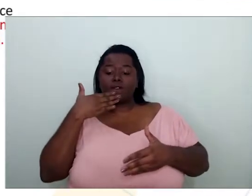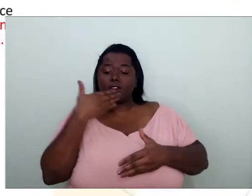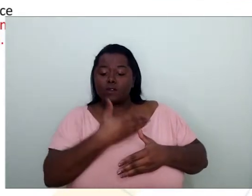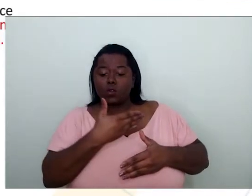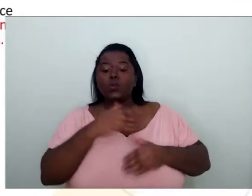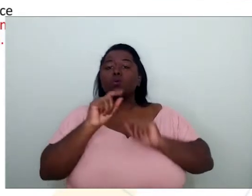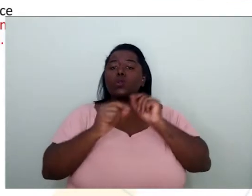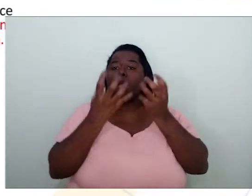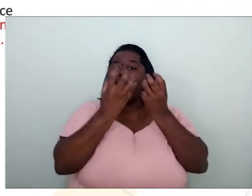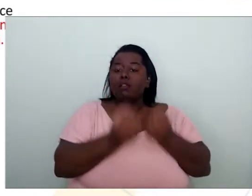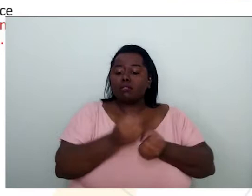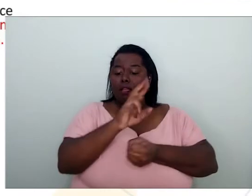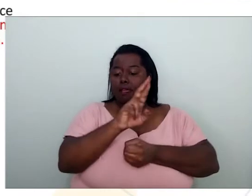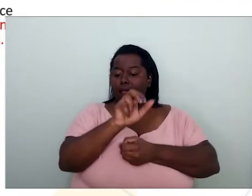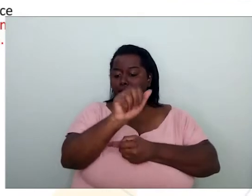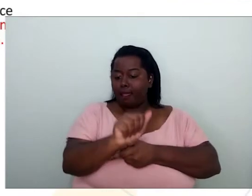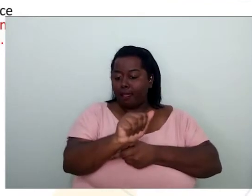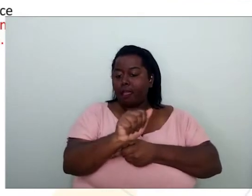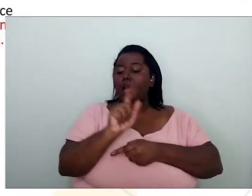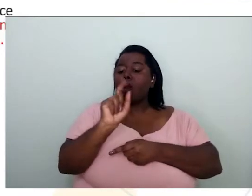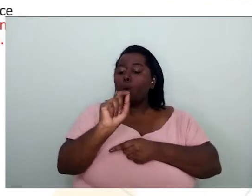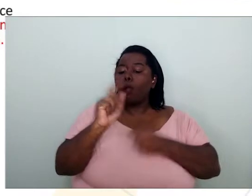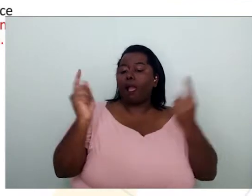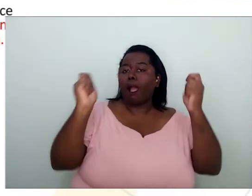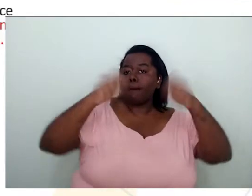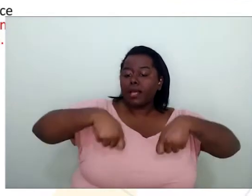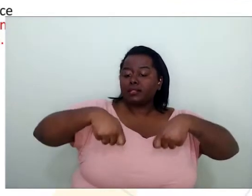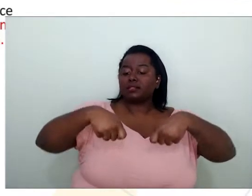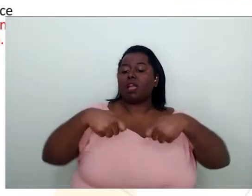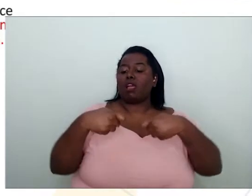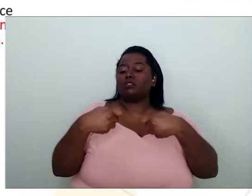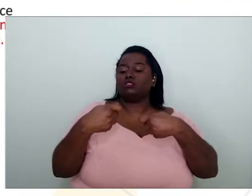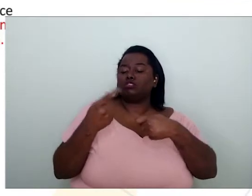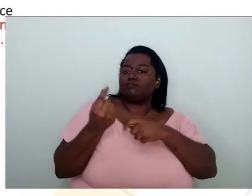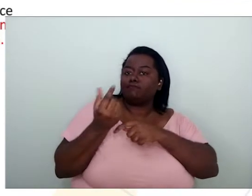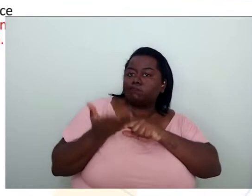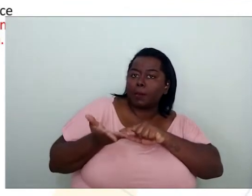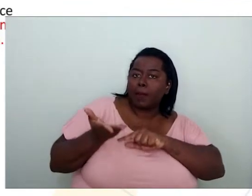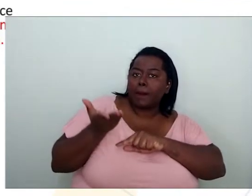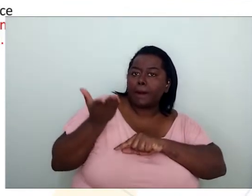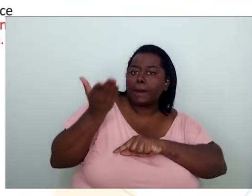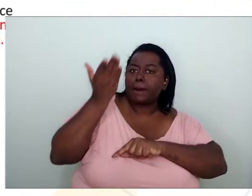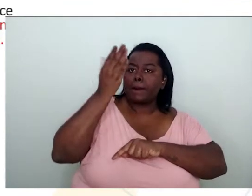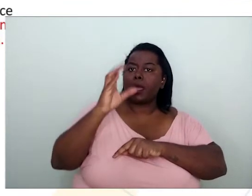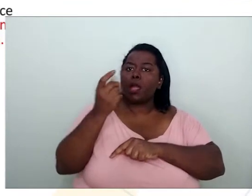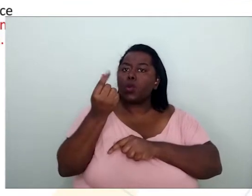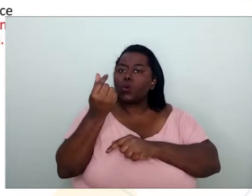of the adoption of OER is the ability to mitigate the rising costs of